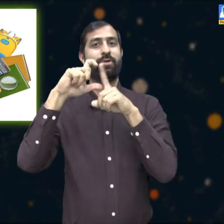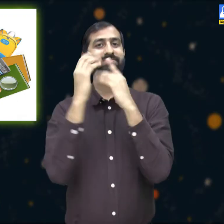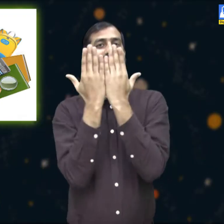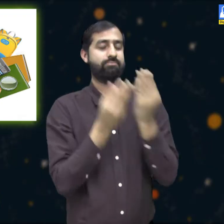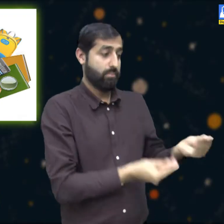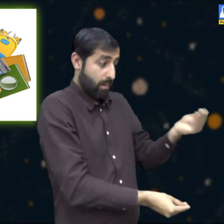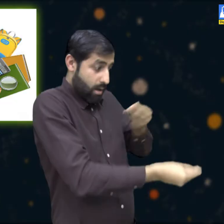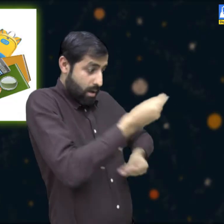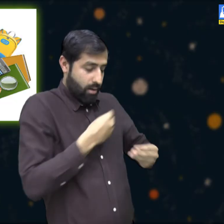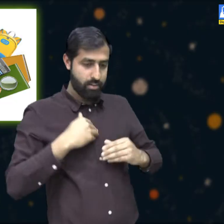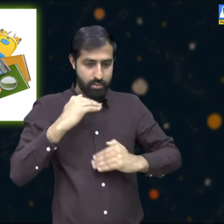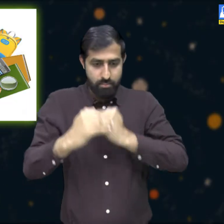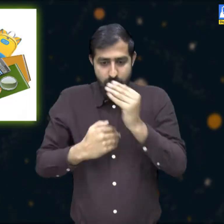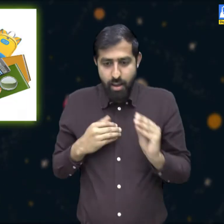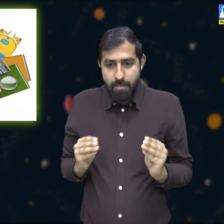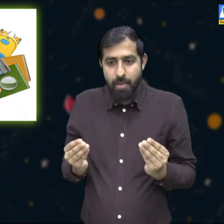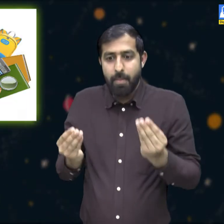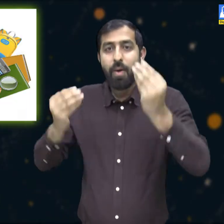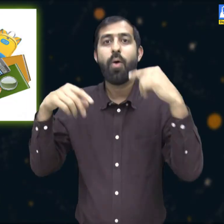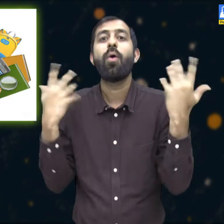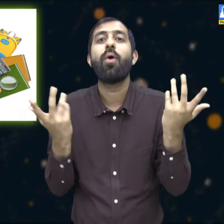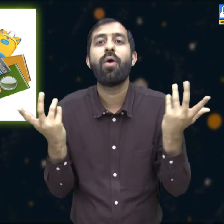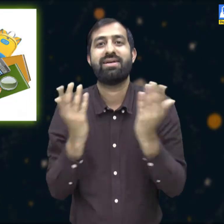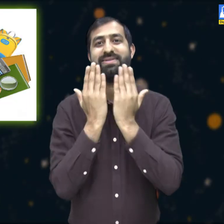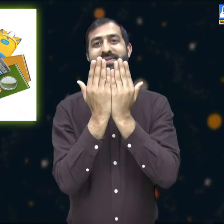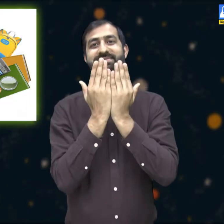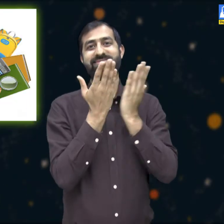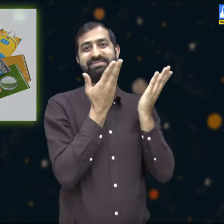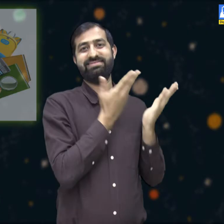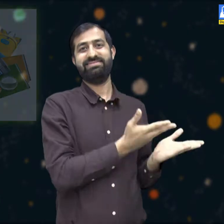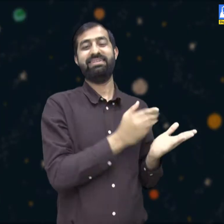People developed in their lives by reading these books.